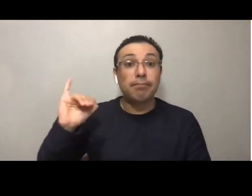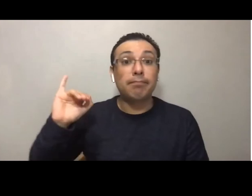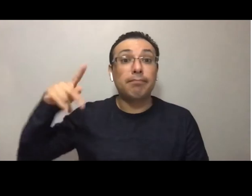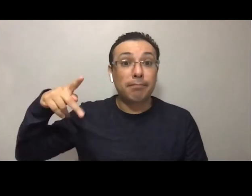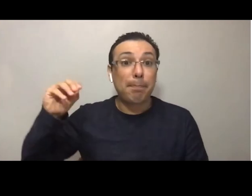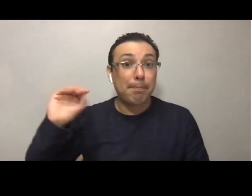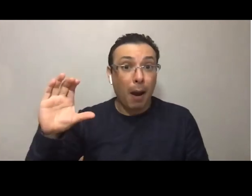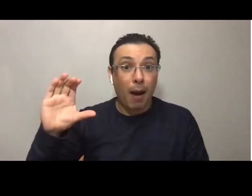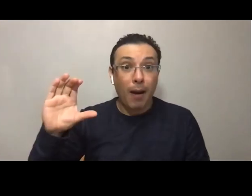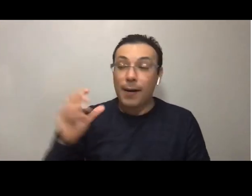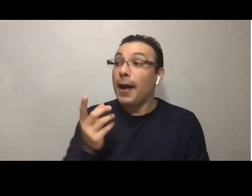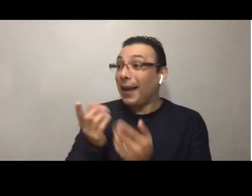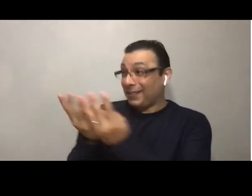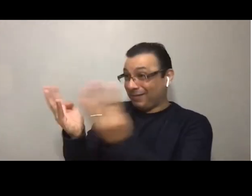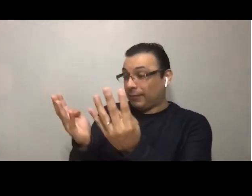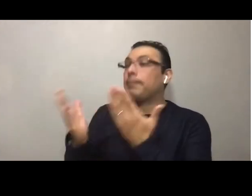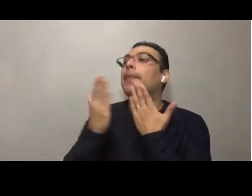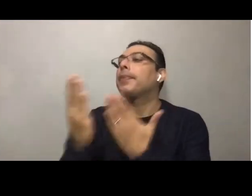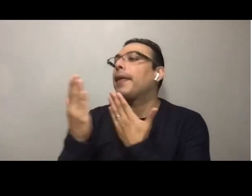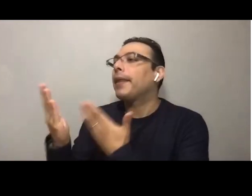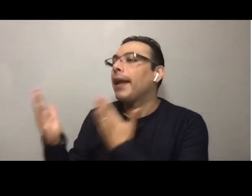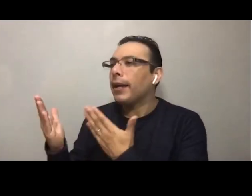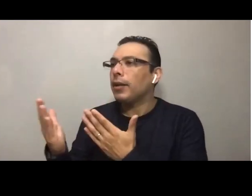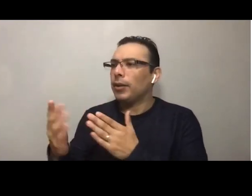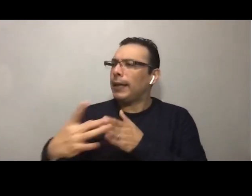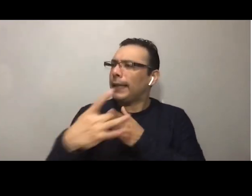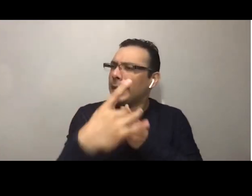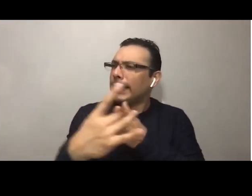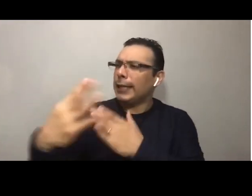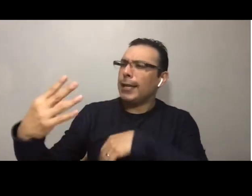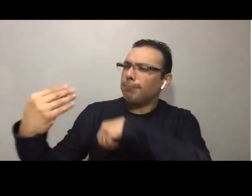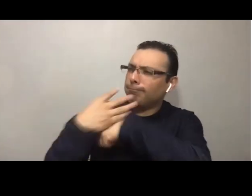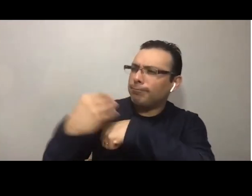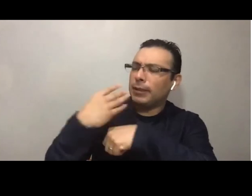what we hope will be a very informative and powerful ADA 30 series.